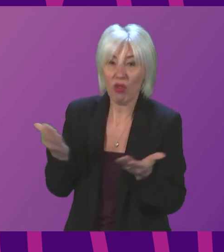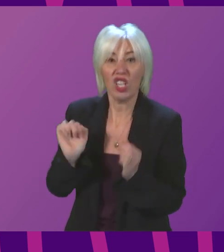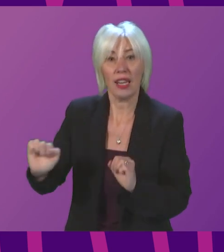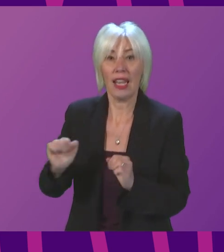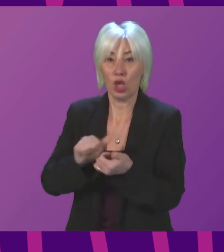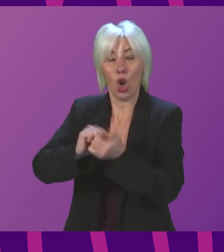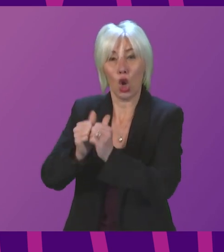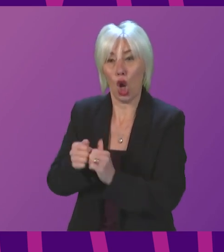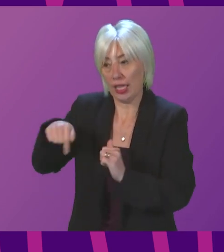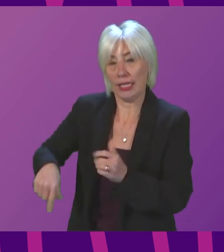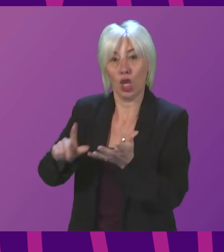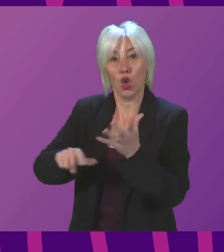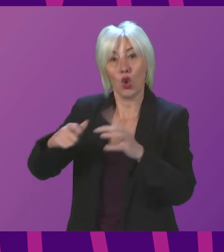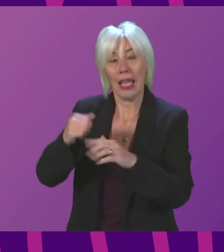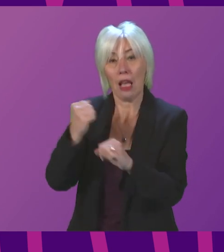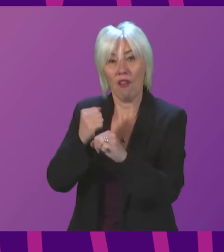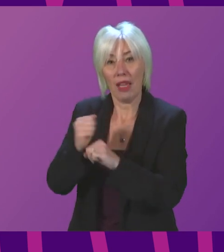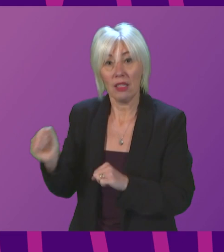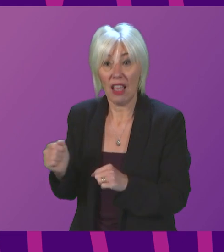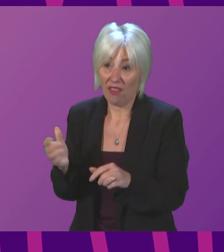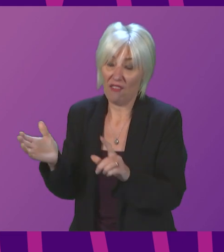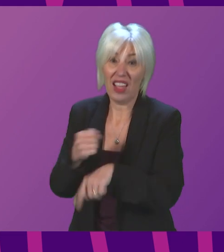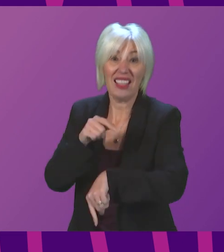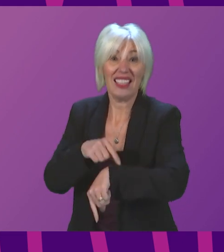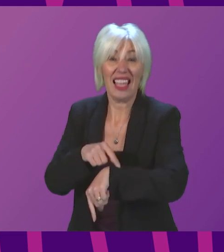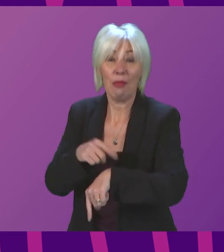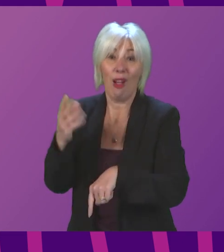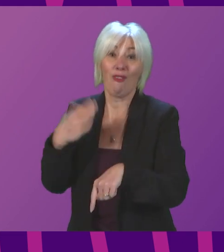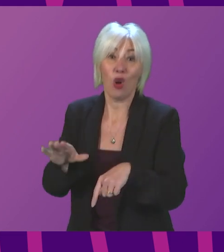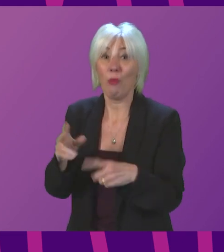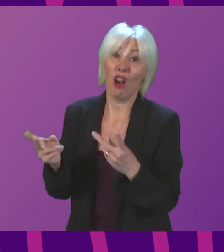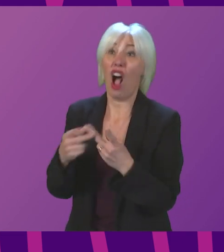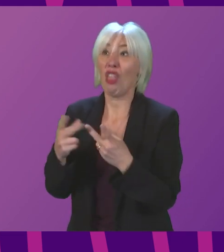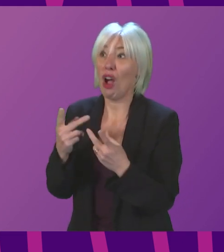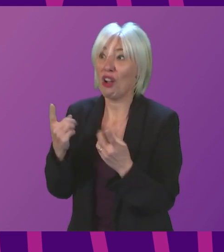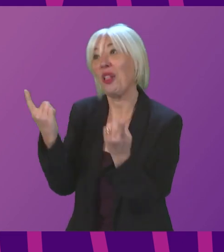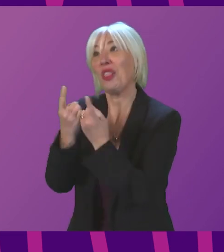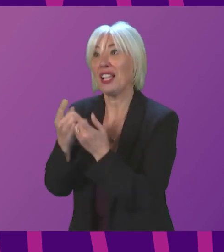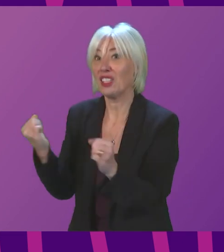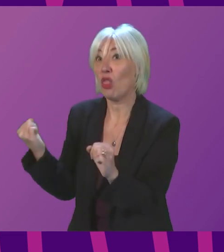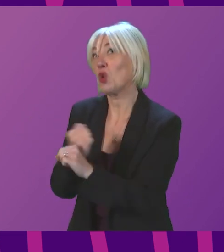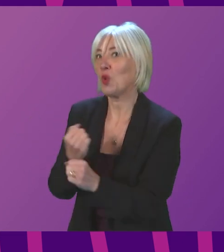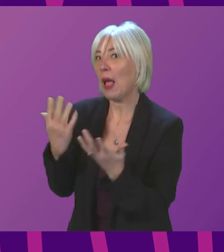in the UK Government—if they can find time away from their other pursuits at the moment—to